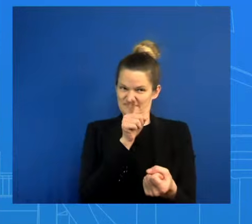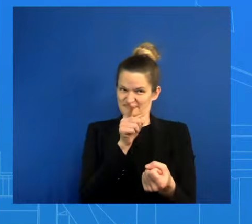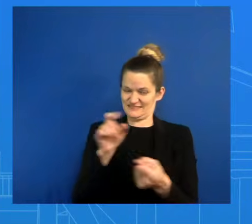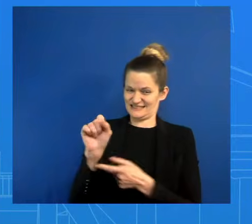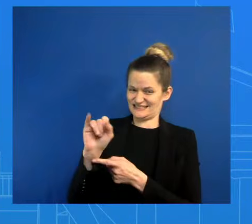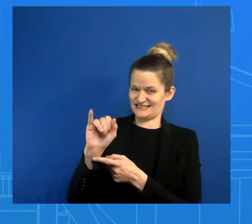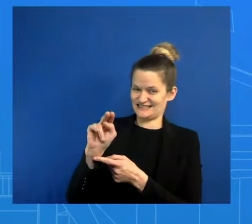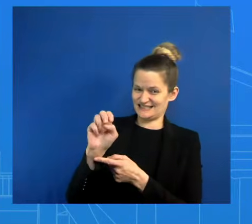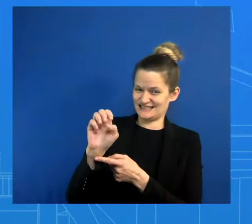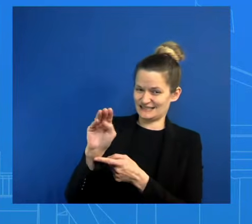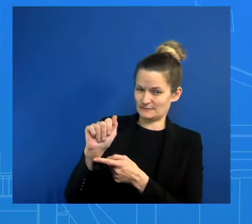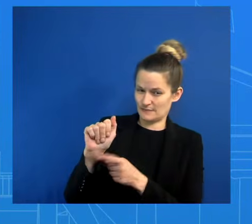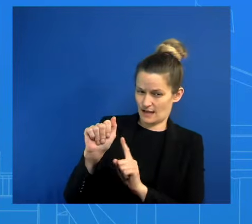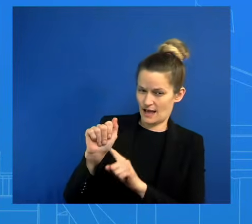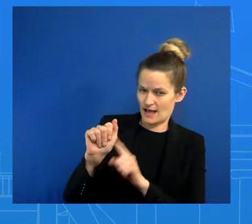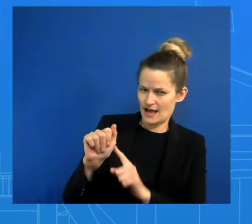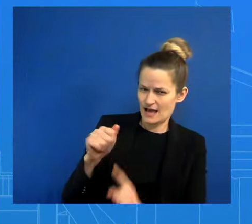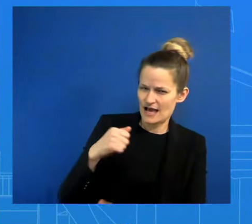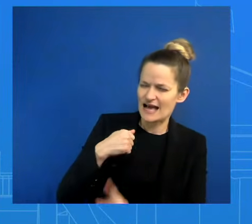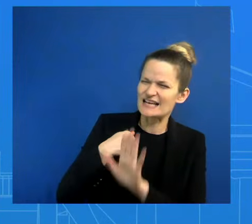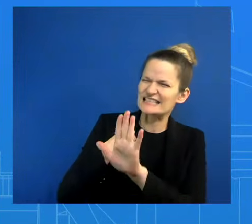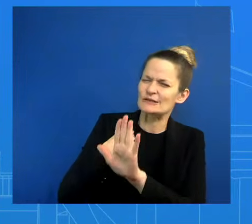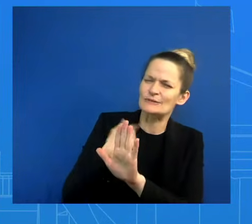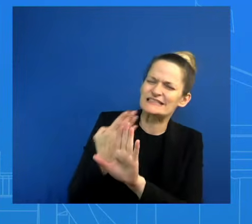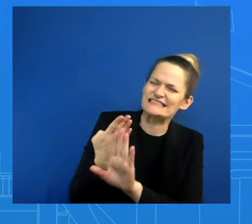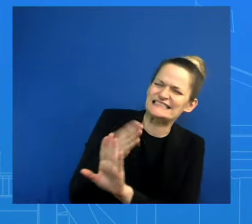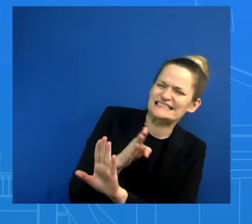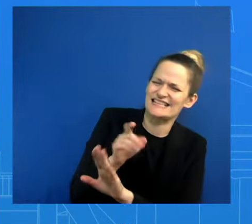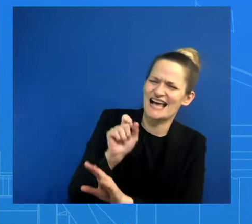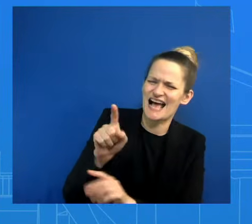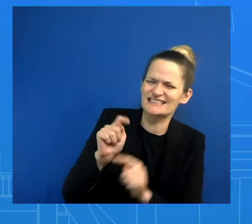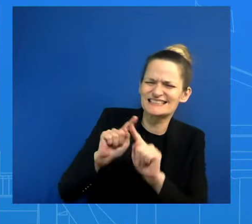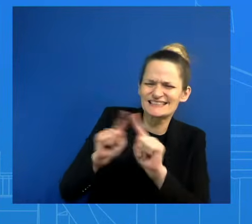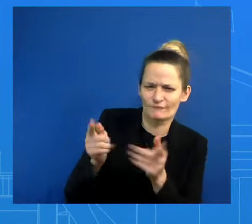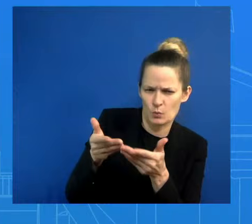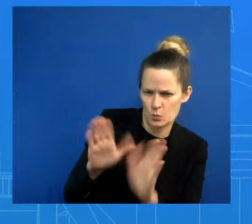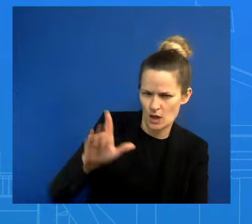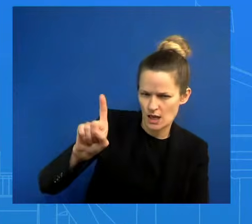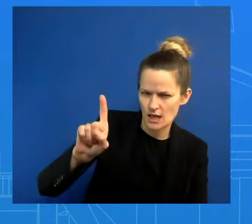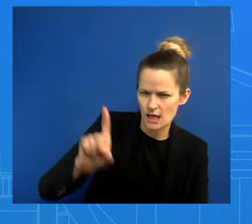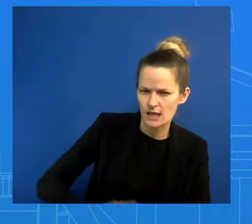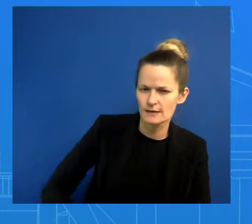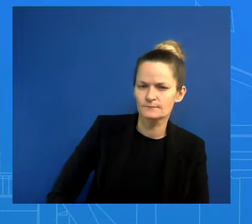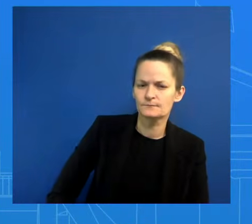has the administration been given assurances by anyone within the senator's office or the senator herself